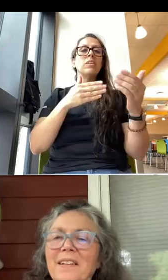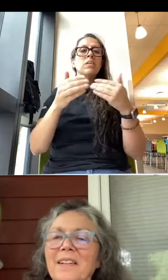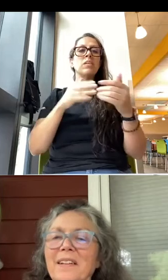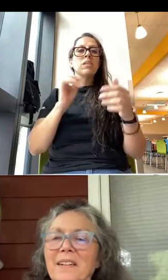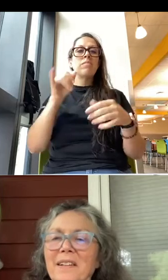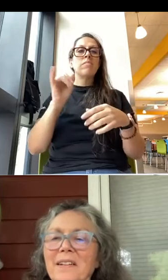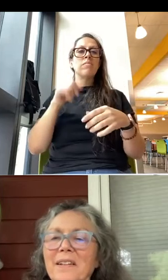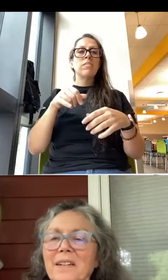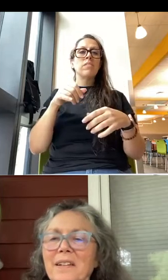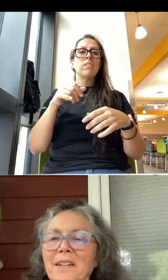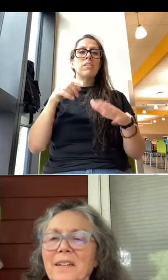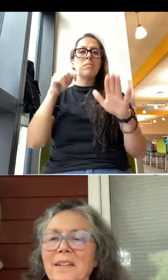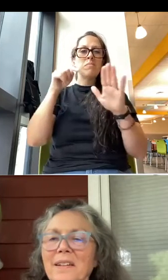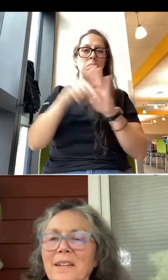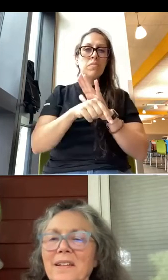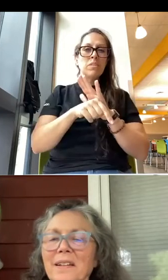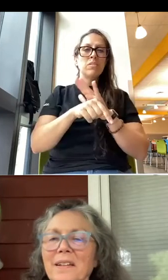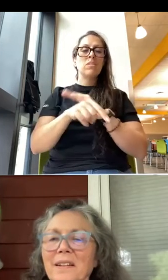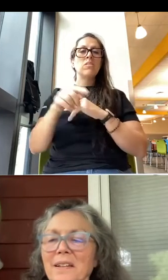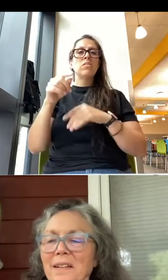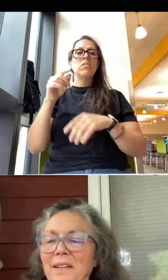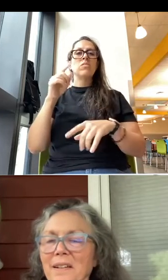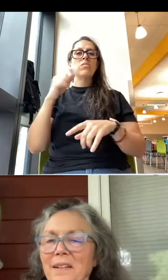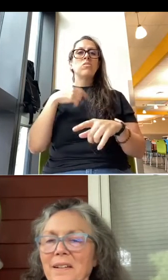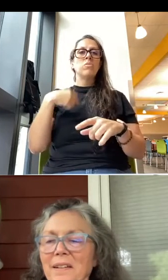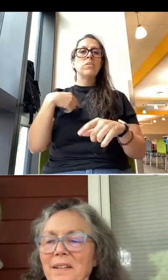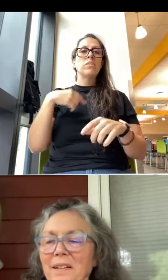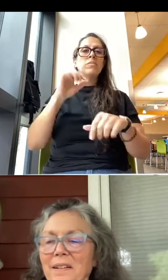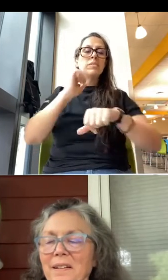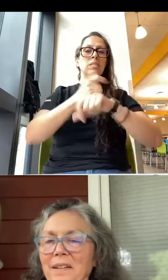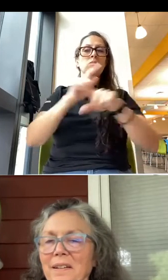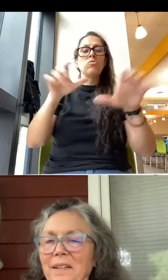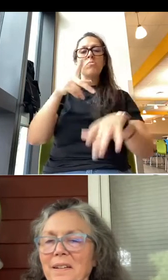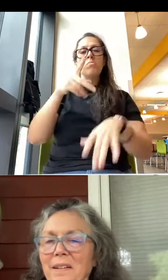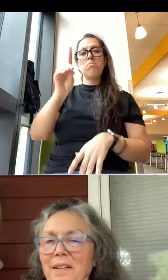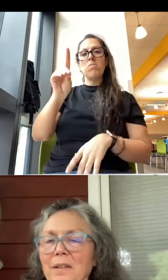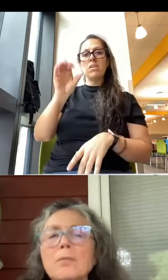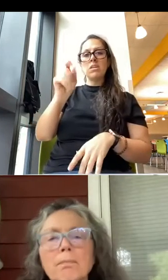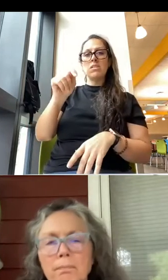And um, so we decided to do a podcast, but not like a dialogue podcast,